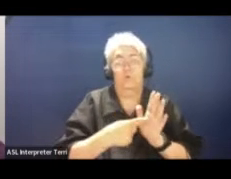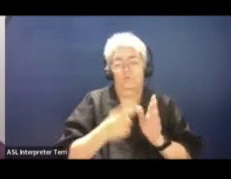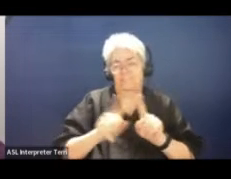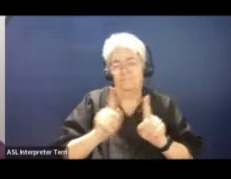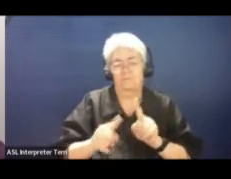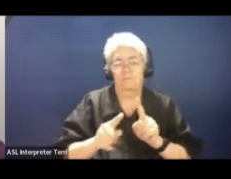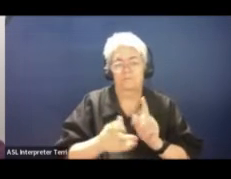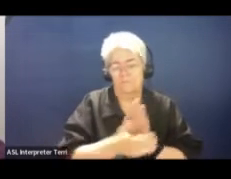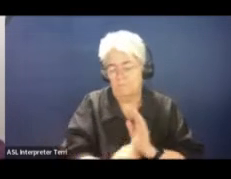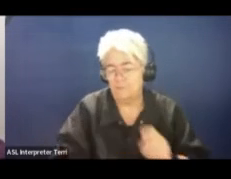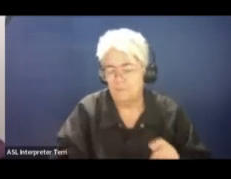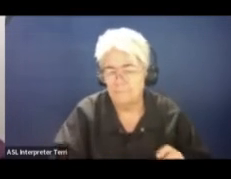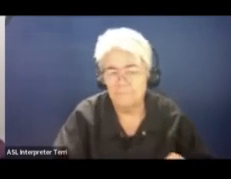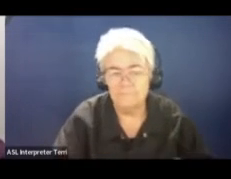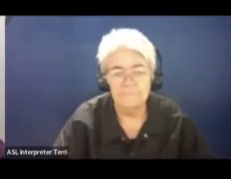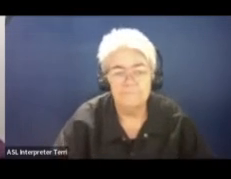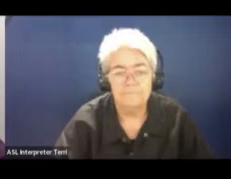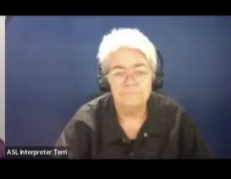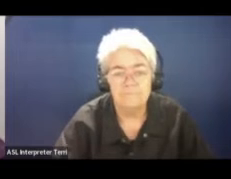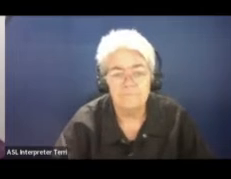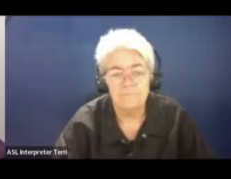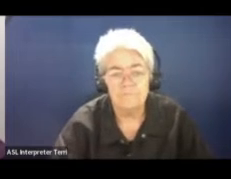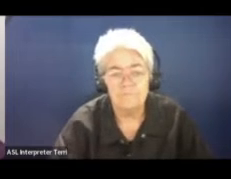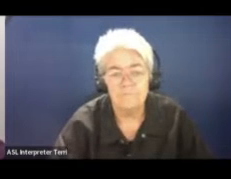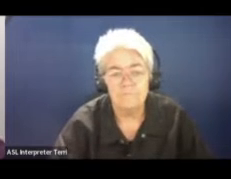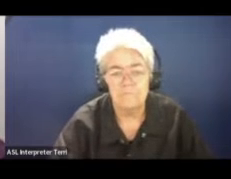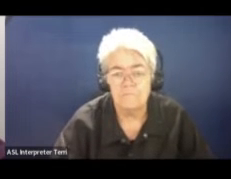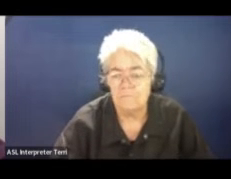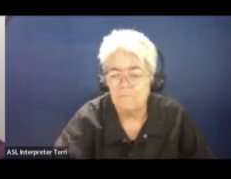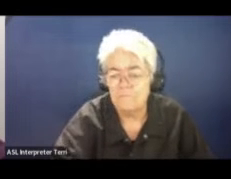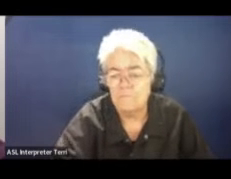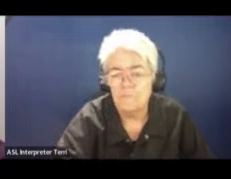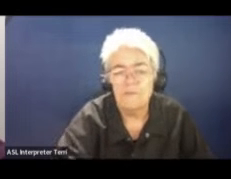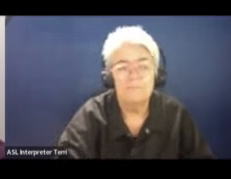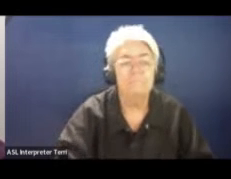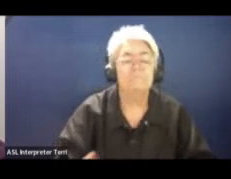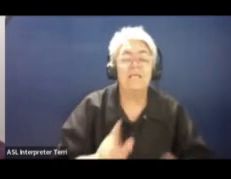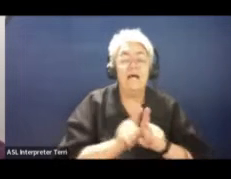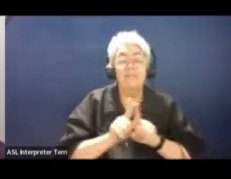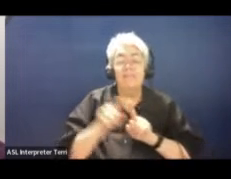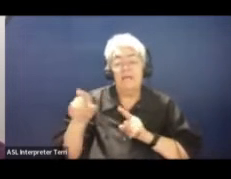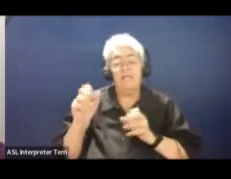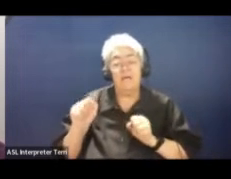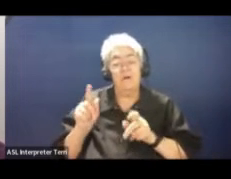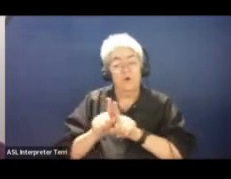system to join the AHEAD groups which were the psychoeducation groups that I mentioned earlier.